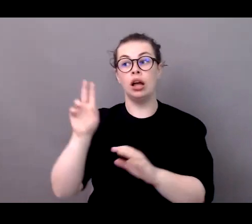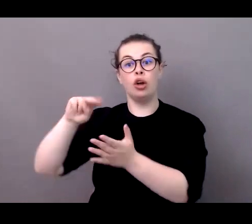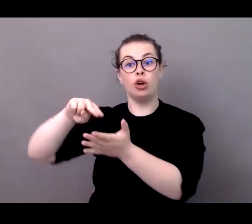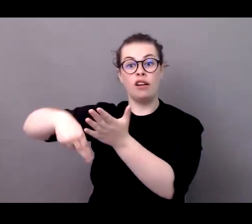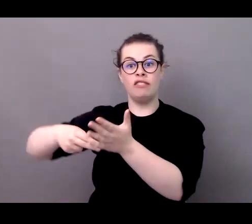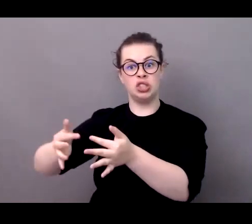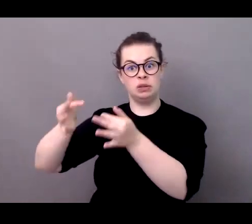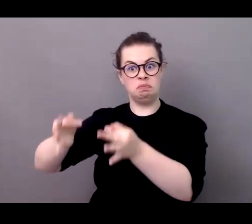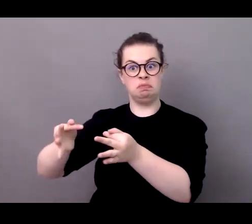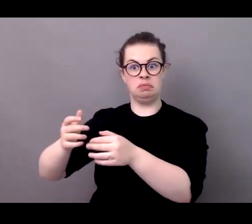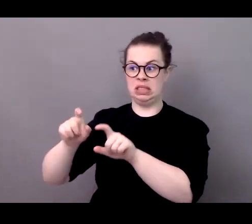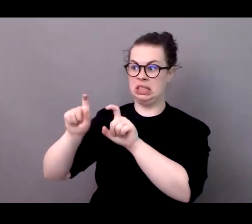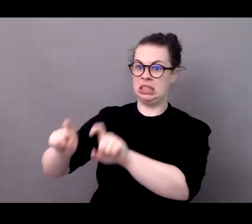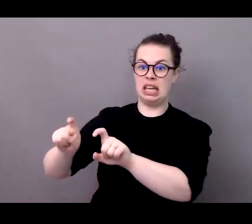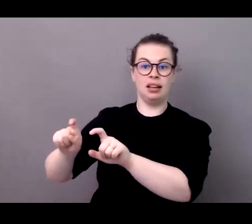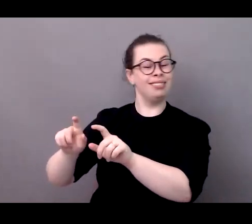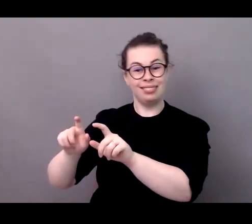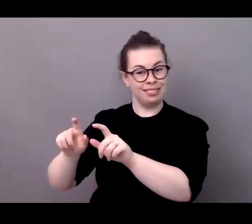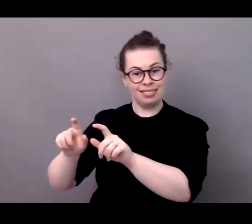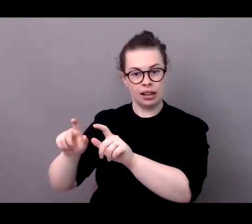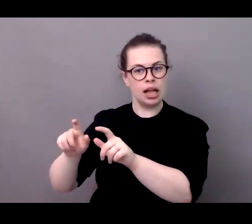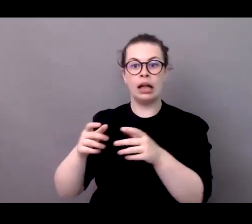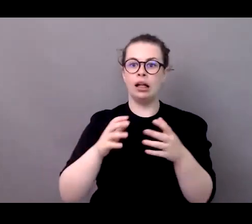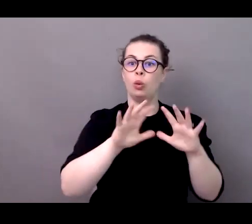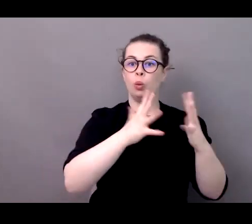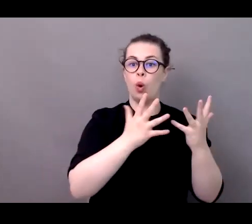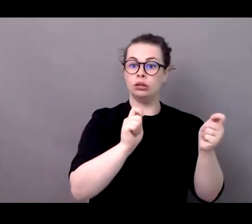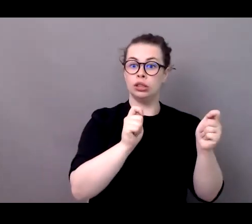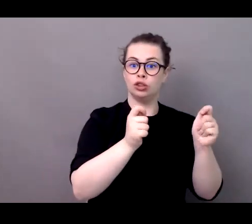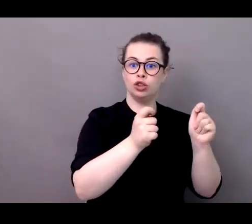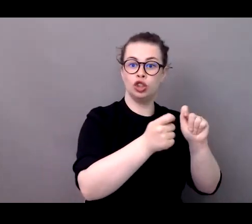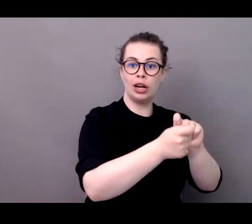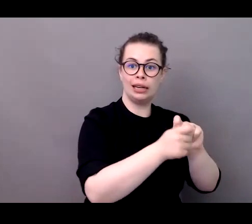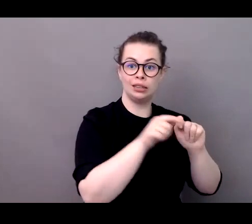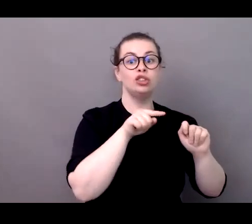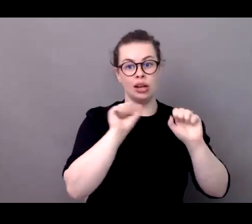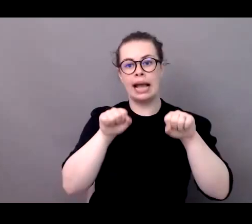it has to adapt to new circumstances and information, so we can explain that even if